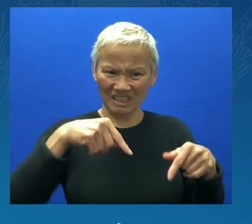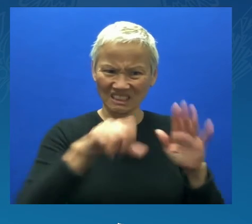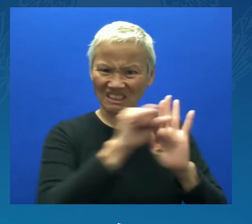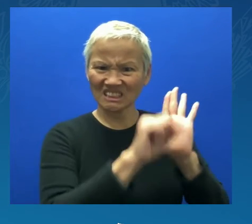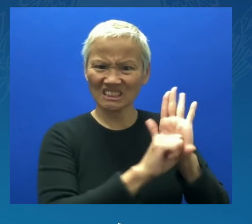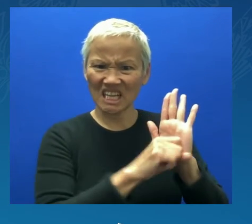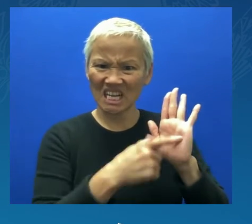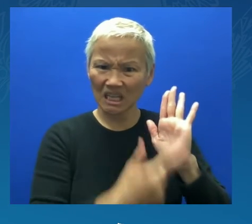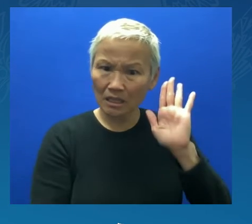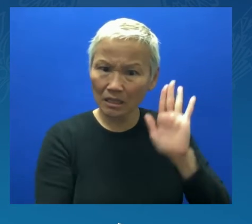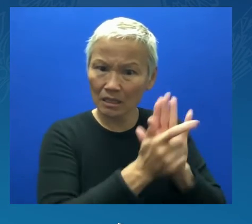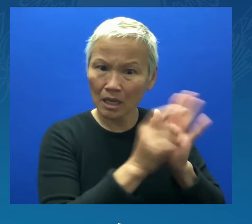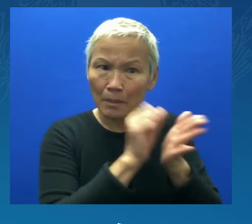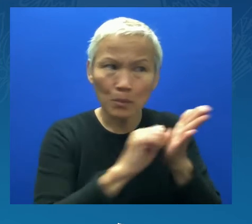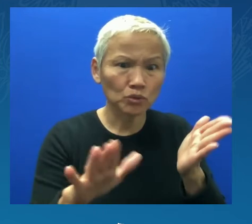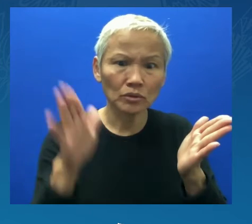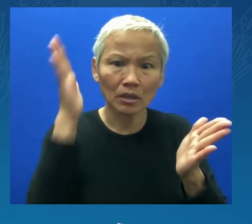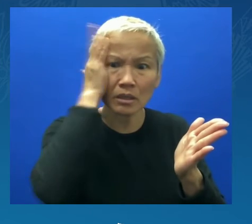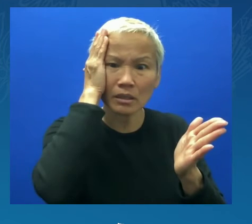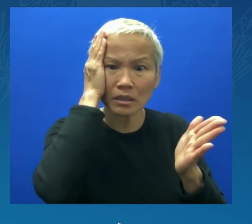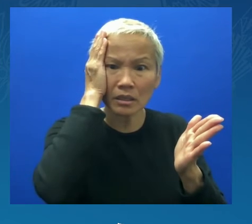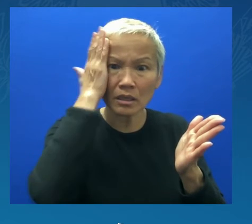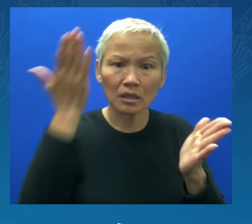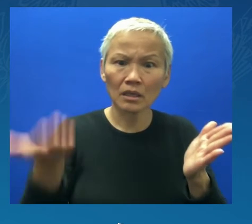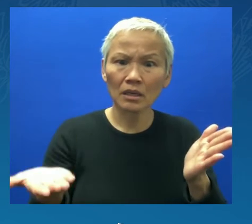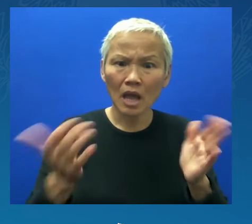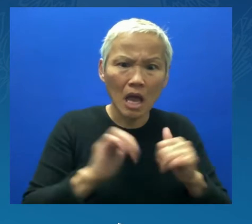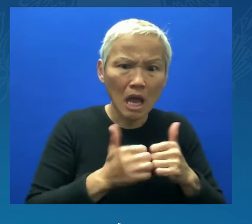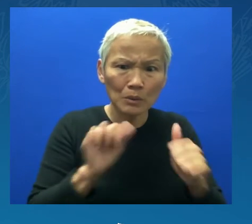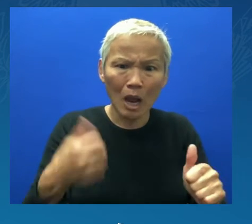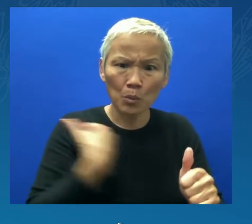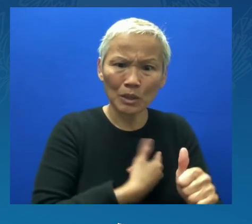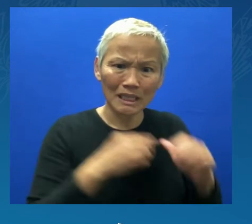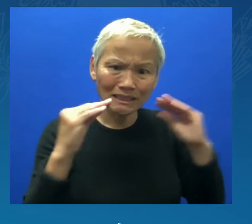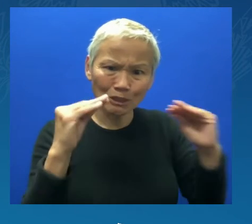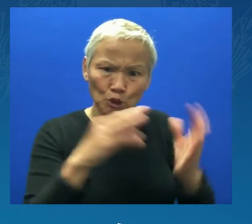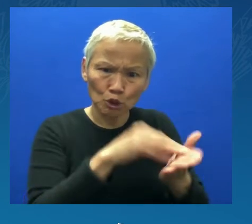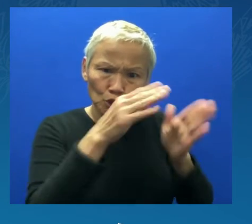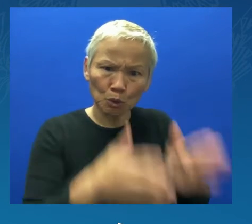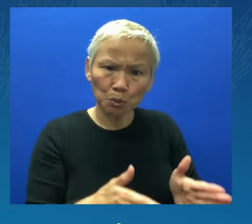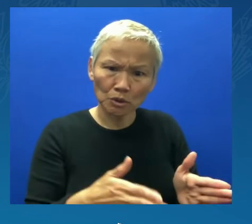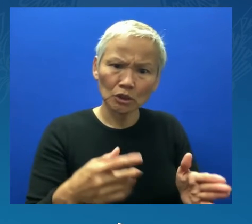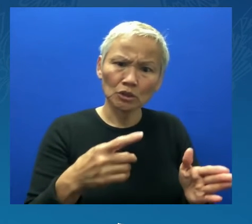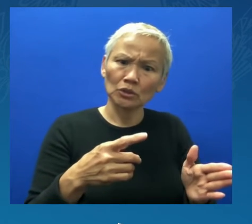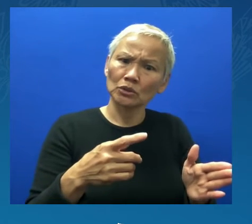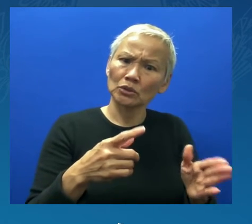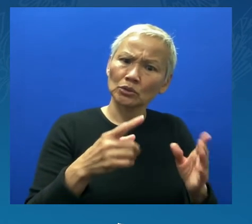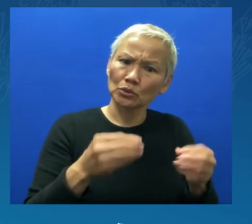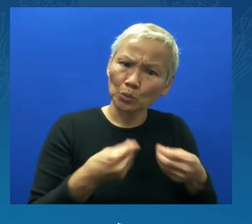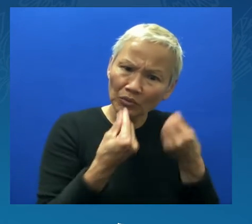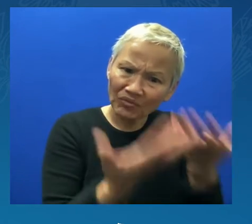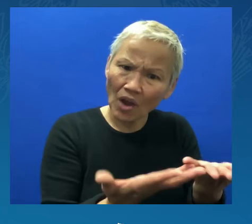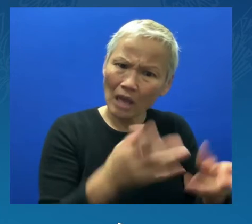what that will mean in terms of their ability to teach their students how to provide care, and what that will mean in the short --